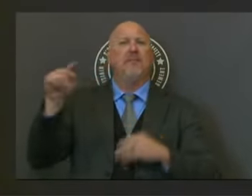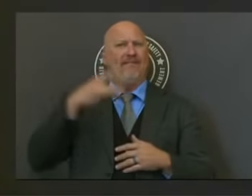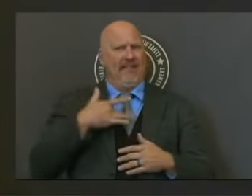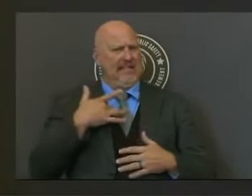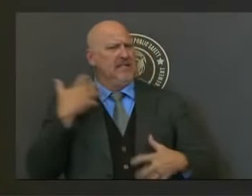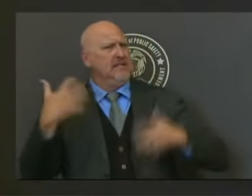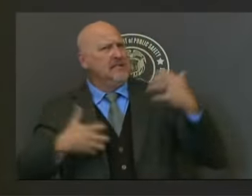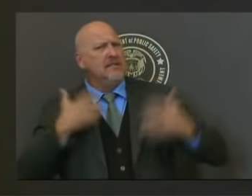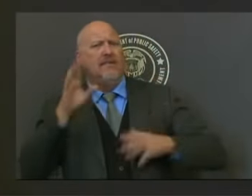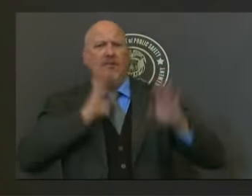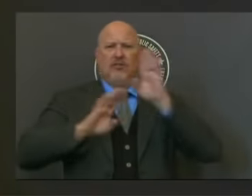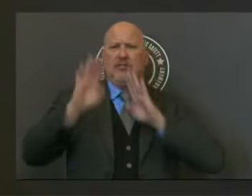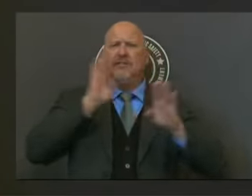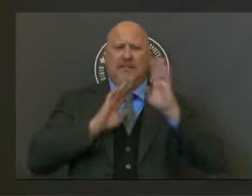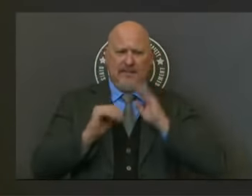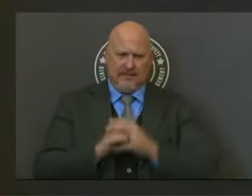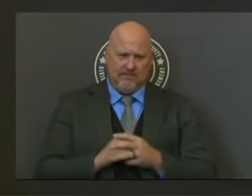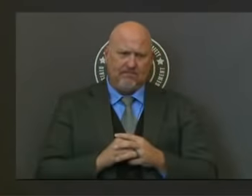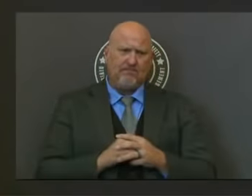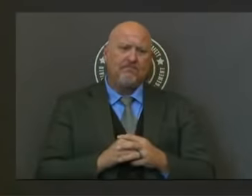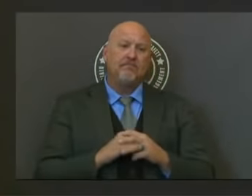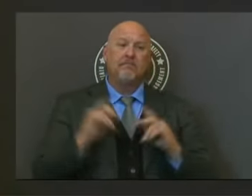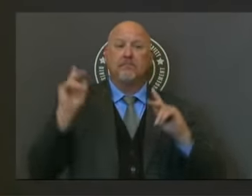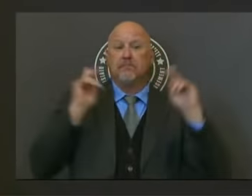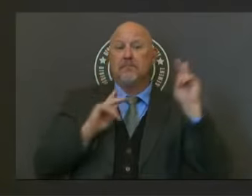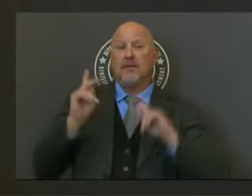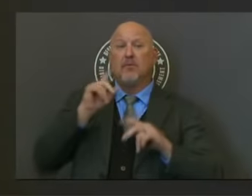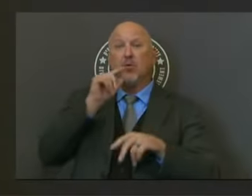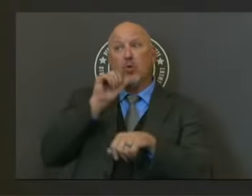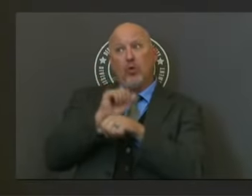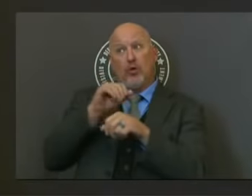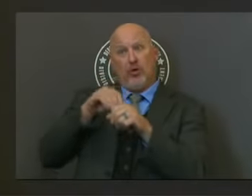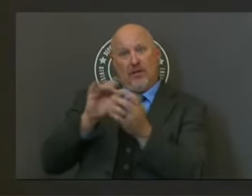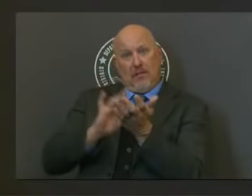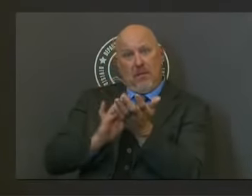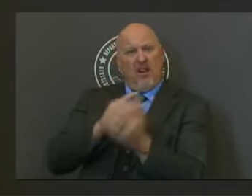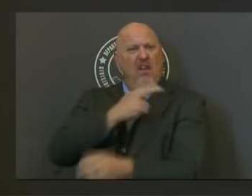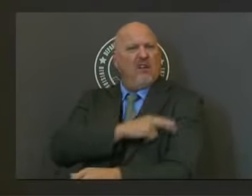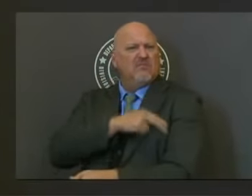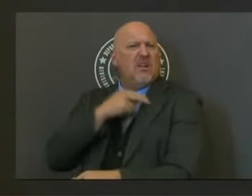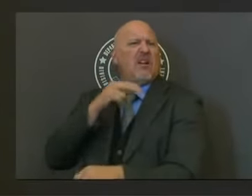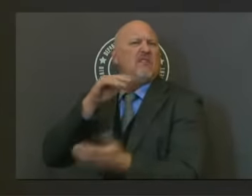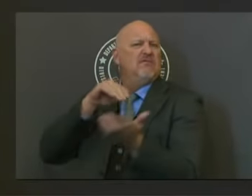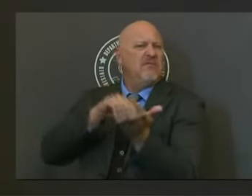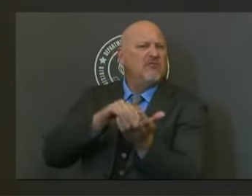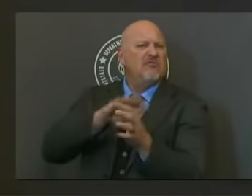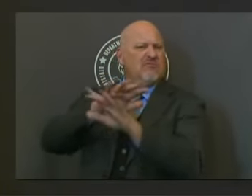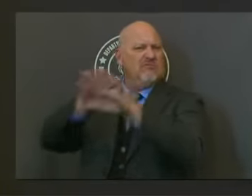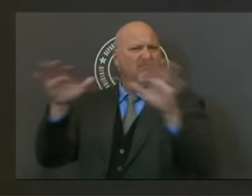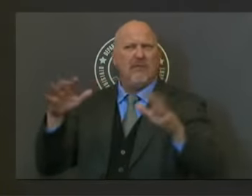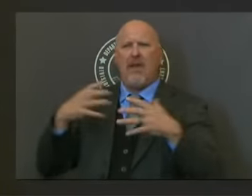profession and those involved with this on the front lines